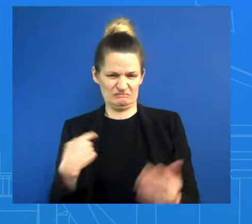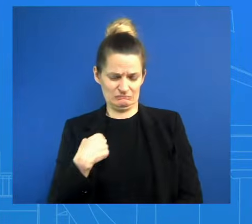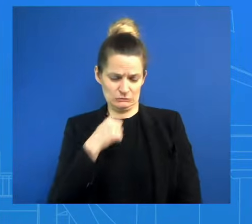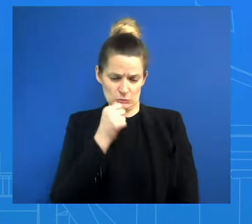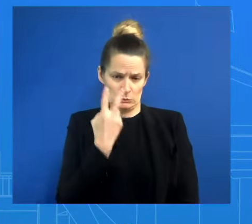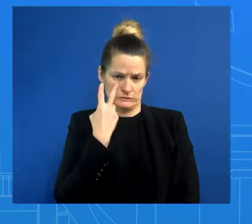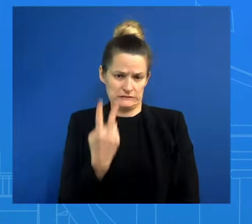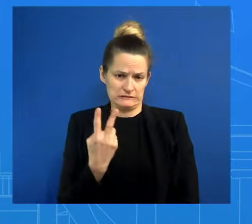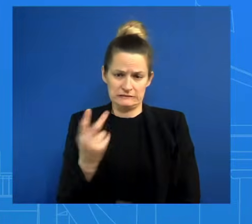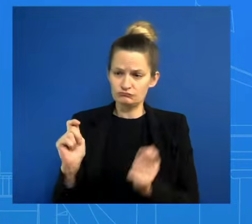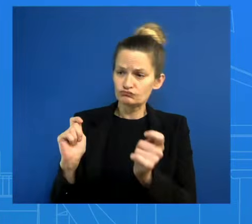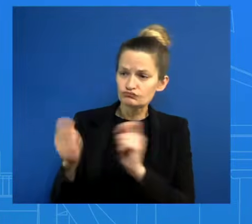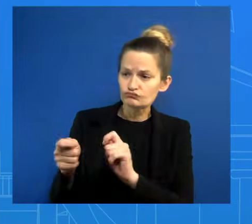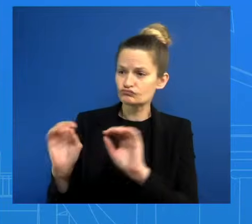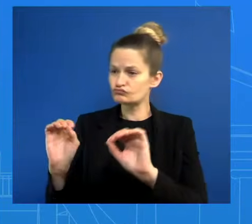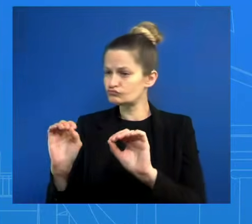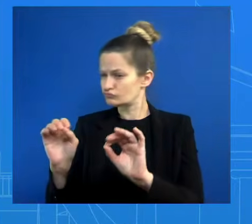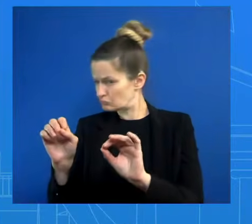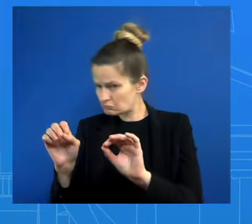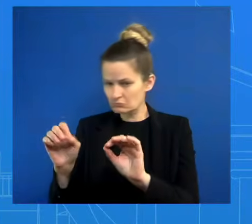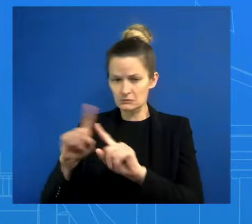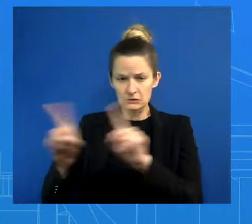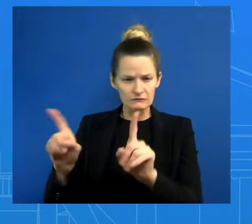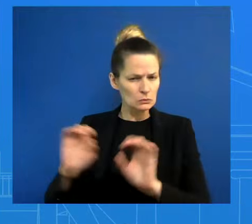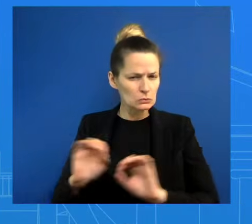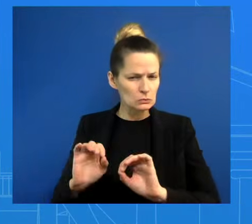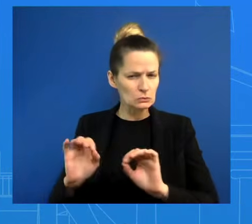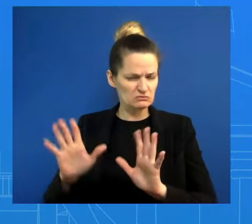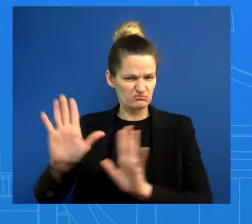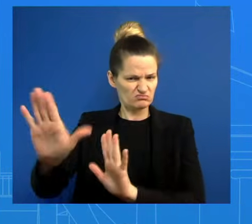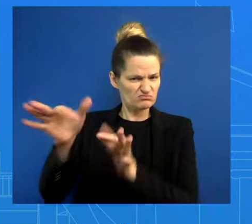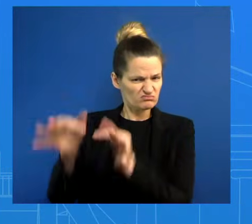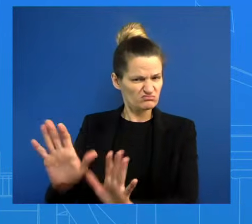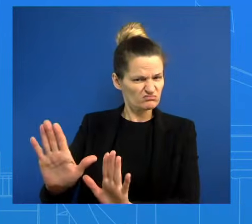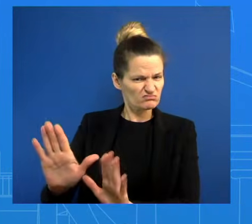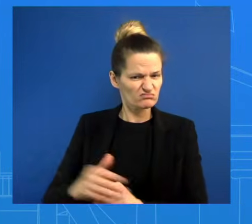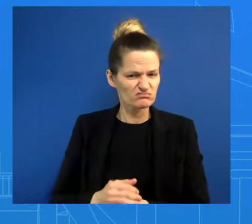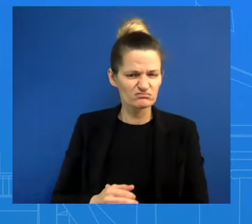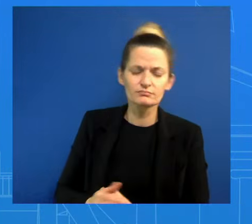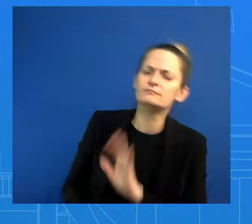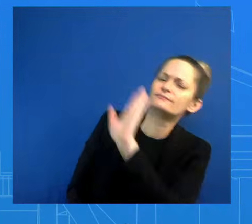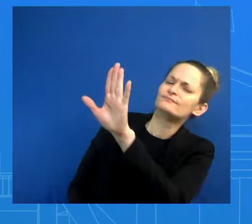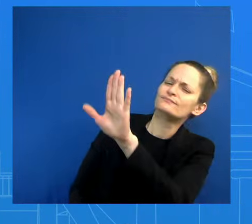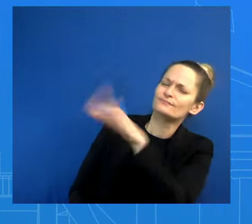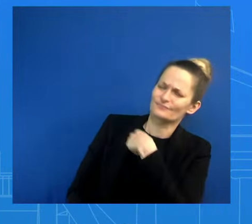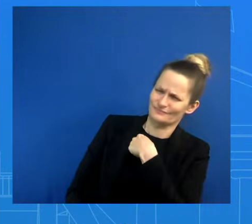but we do not see a change in our Democratic majority. The Press: And let me ask you this way -- and then I do have one on Brittney Griner.